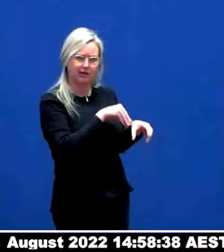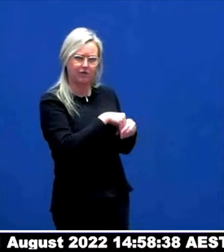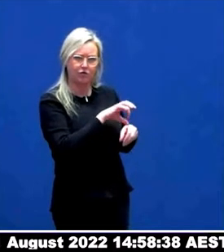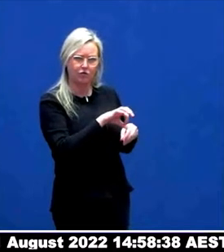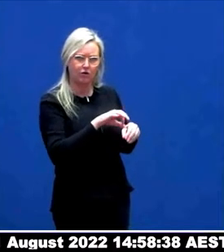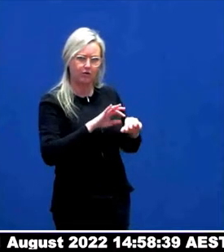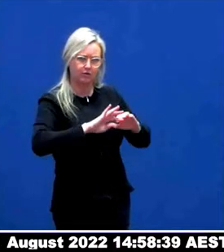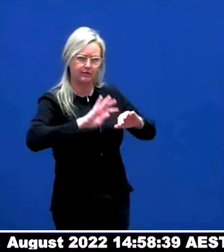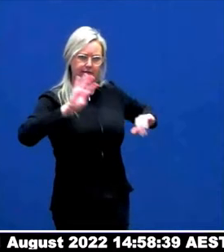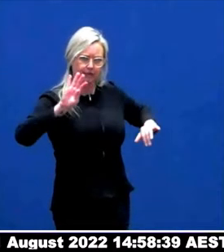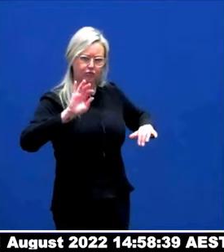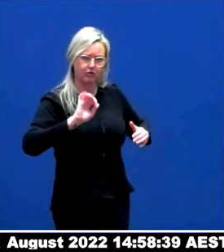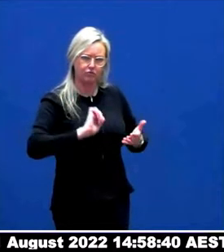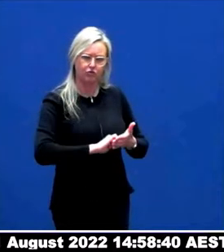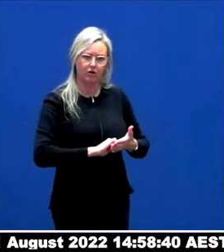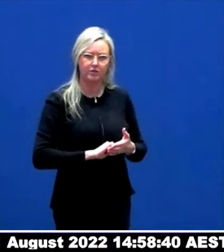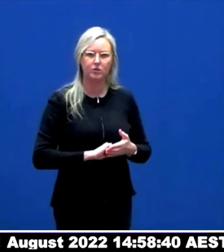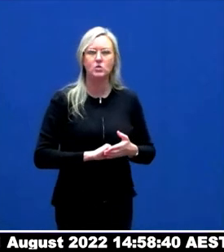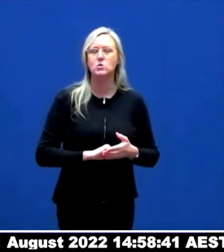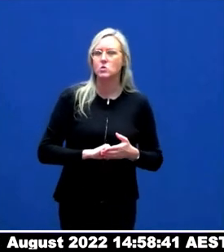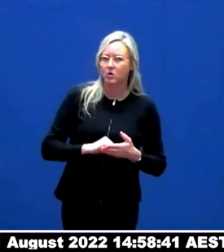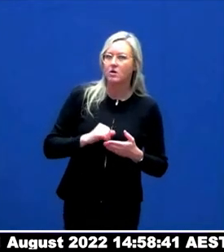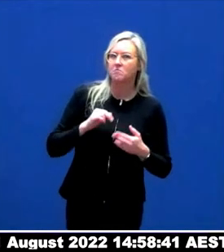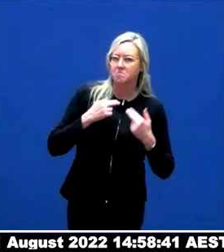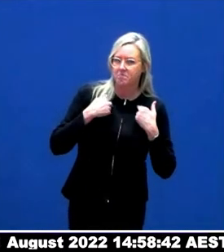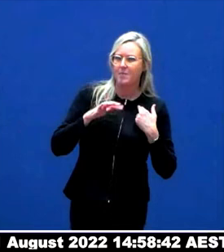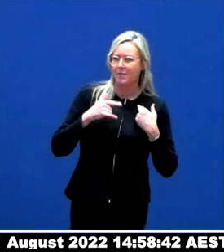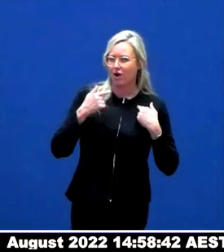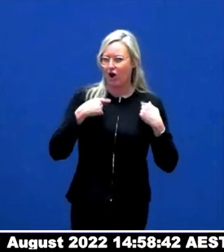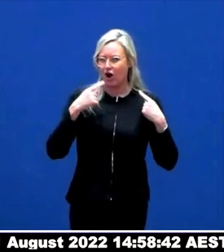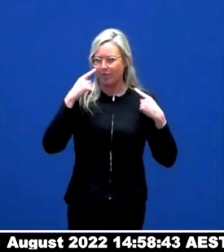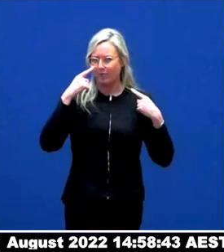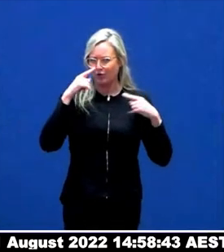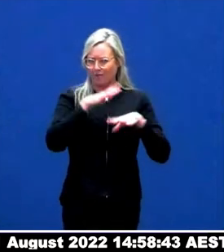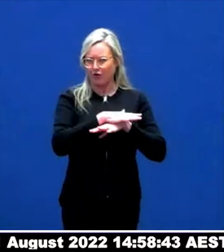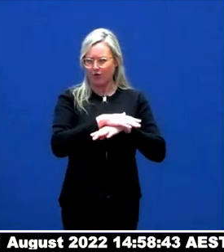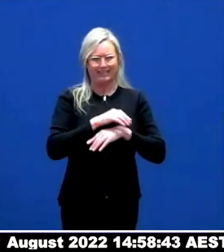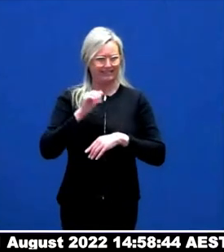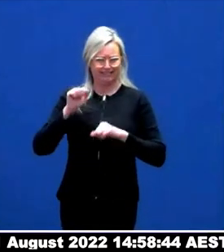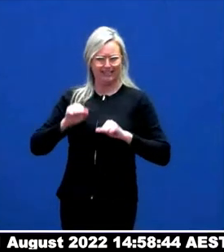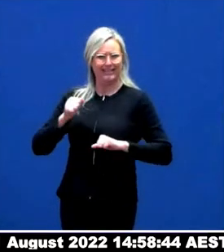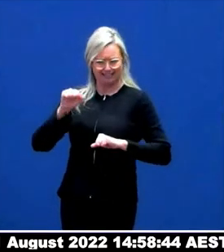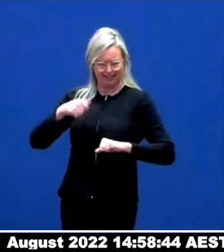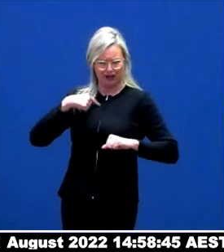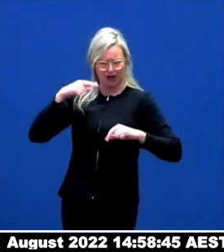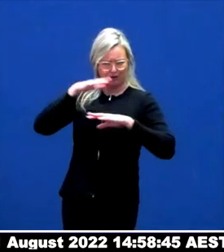Perhaps I have confused the point, Chair. You've probably confused me. Not necessarily anyone else, but anyway -